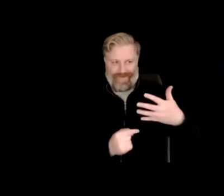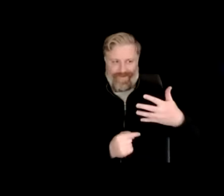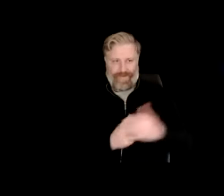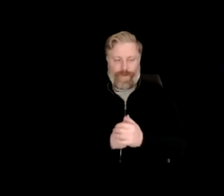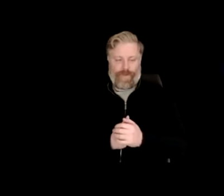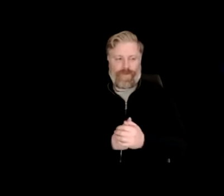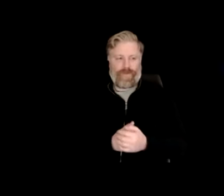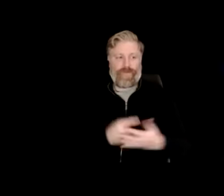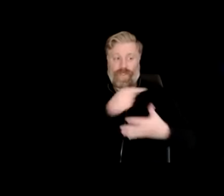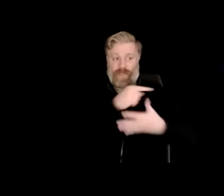Here's some less common situations for ineligible project activities